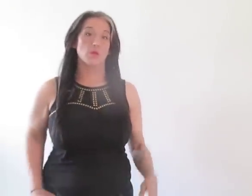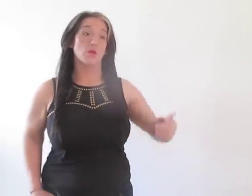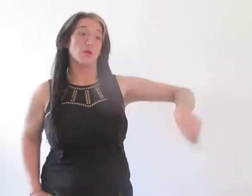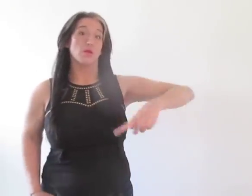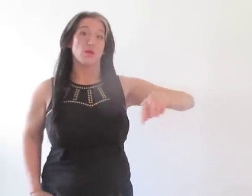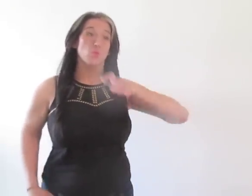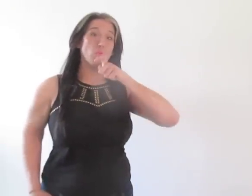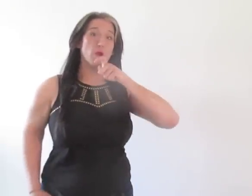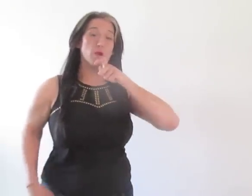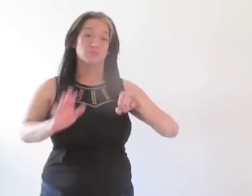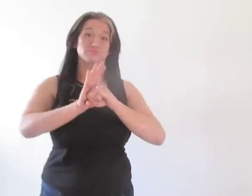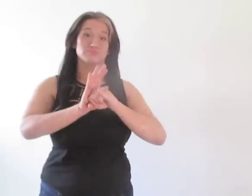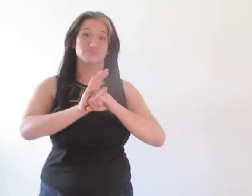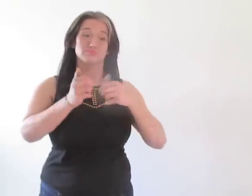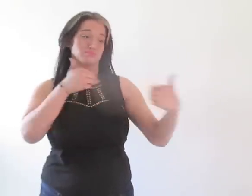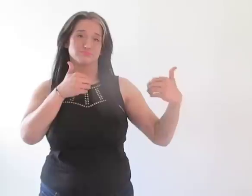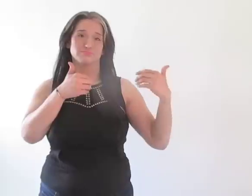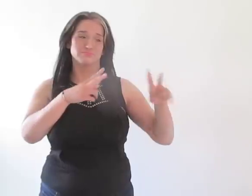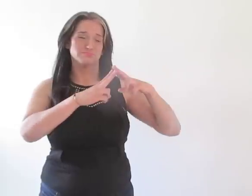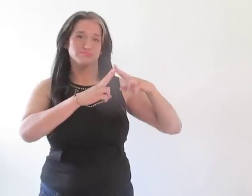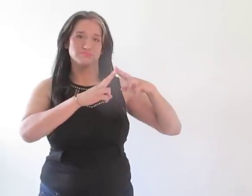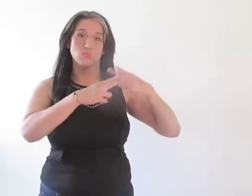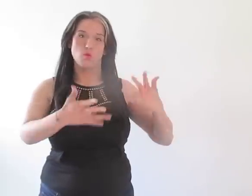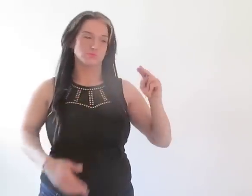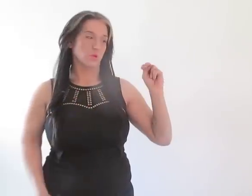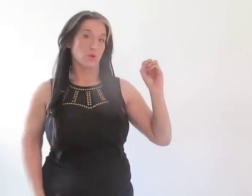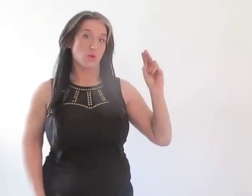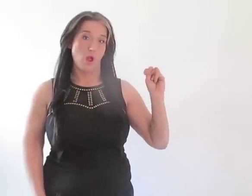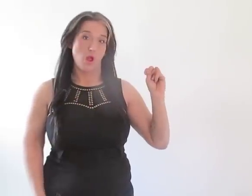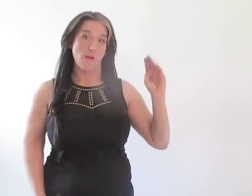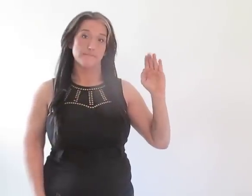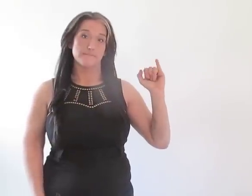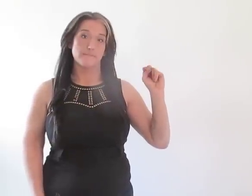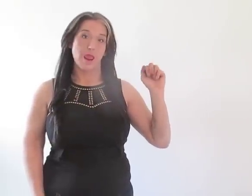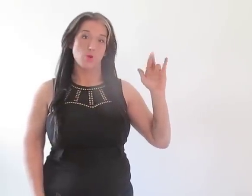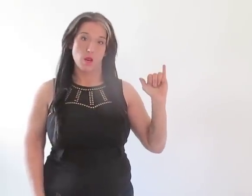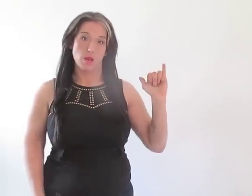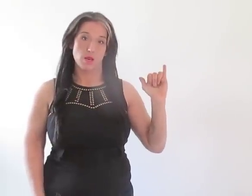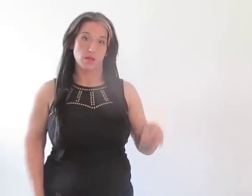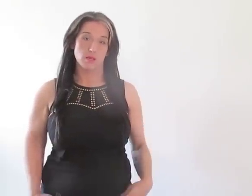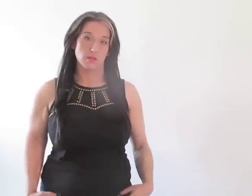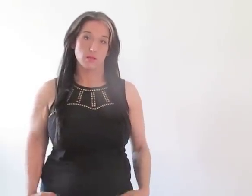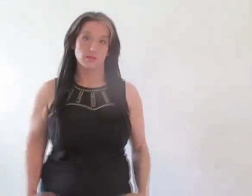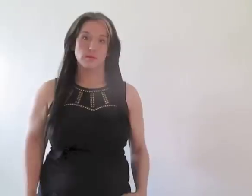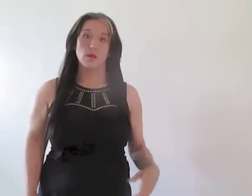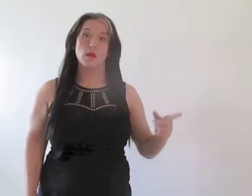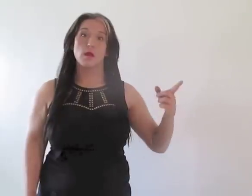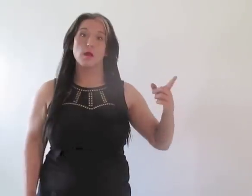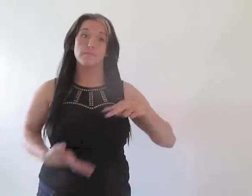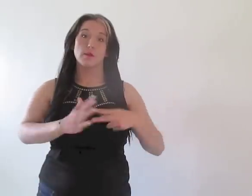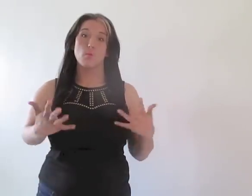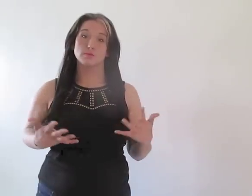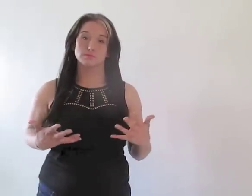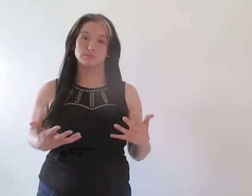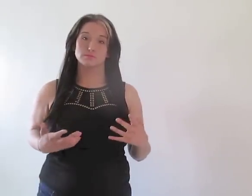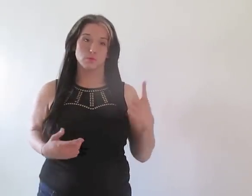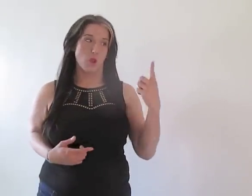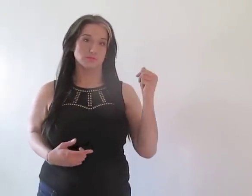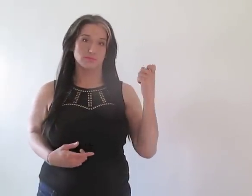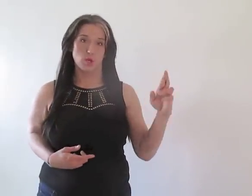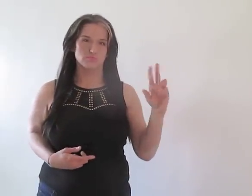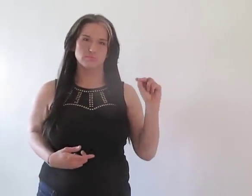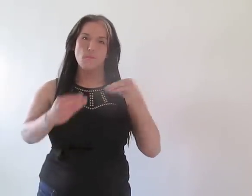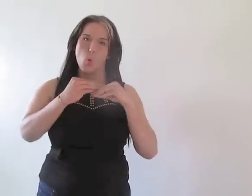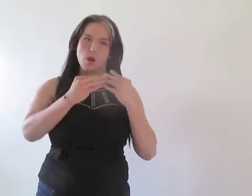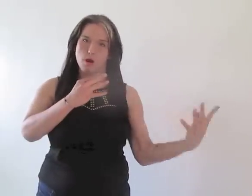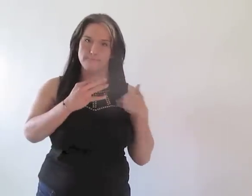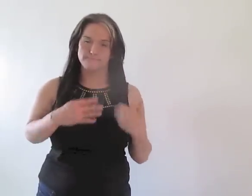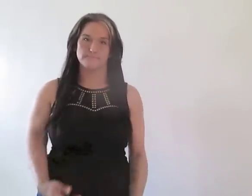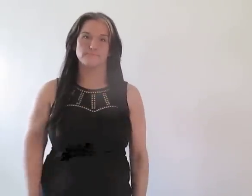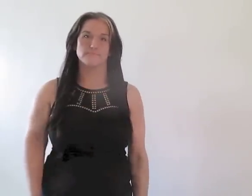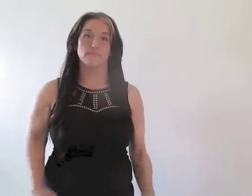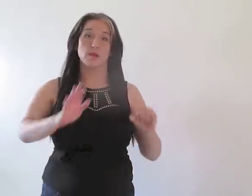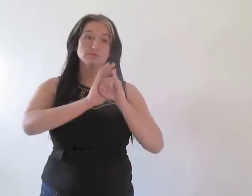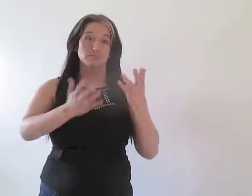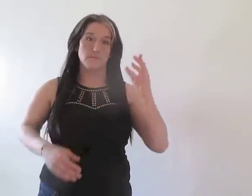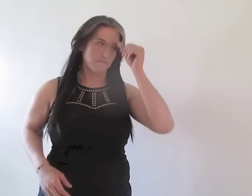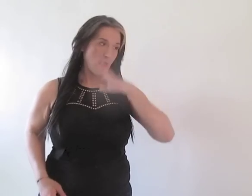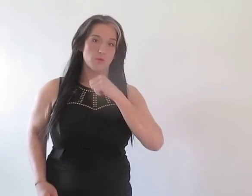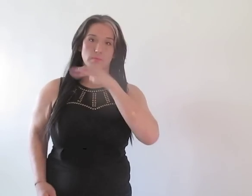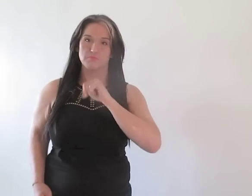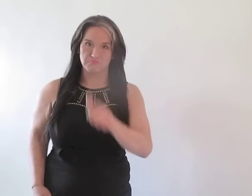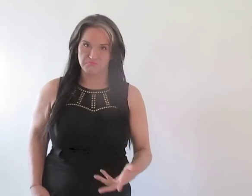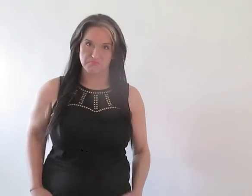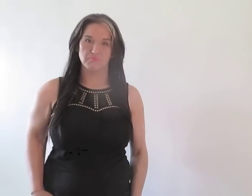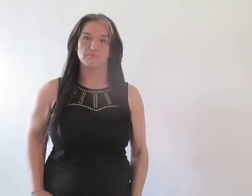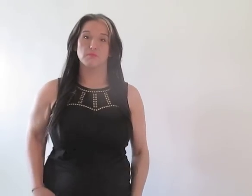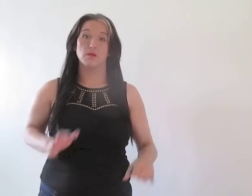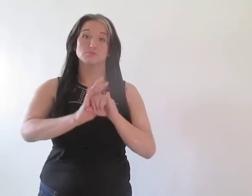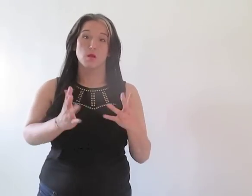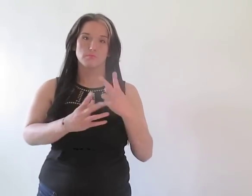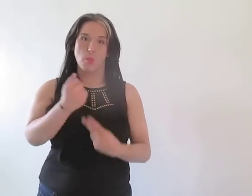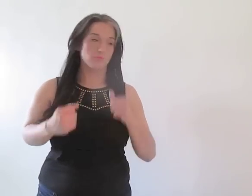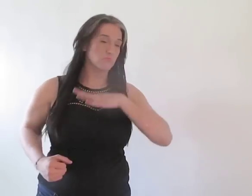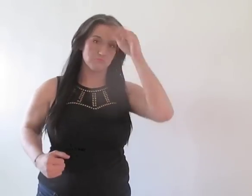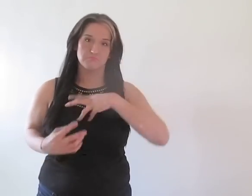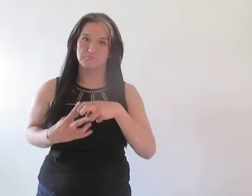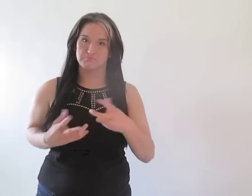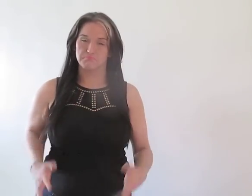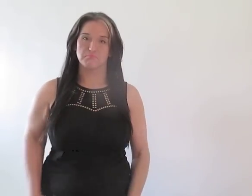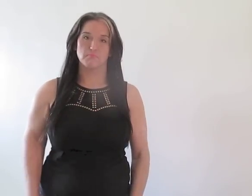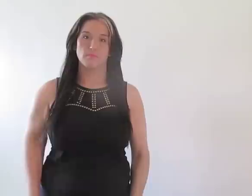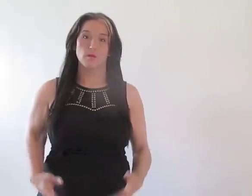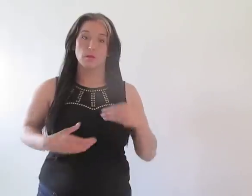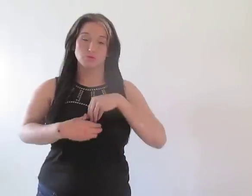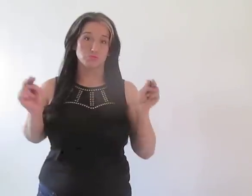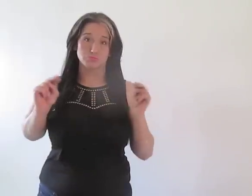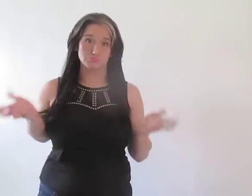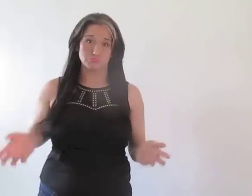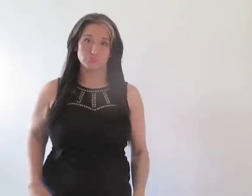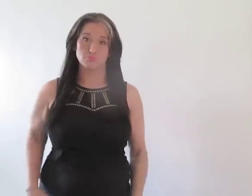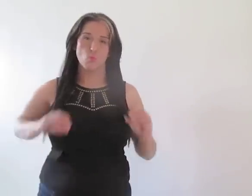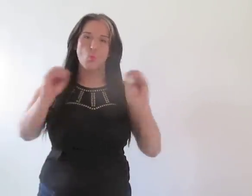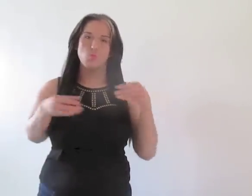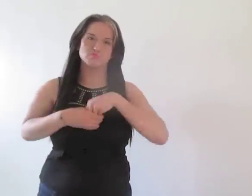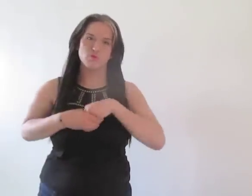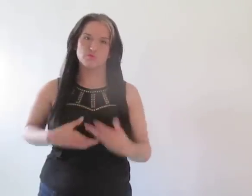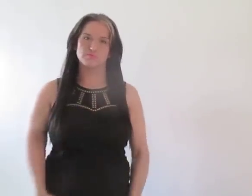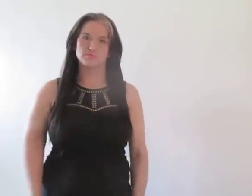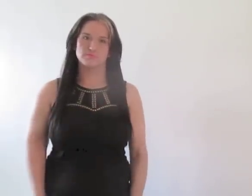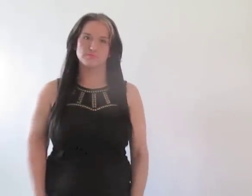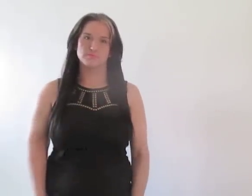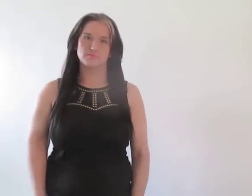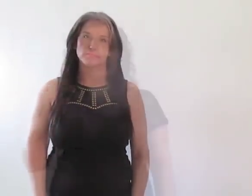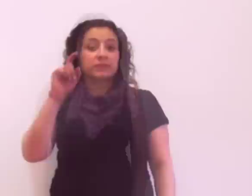Non-binary means a) having more than one gender b) do not identify as either male or female, c) being both female and male, d) being gender neutral and e) being no gender at all.